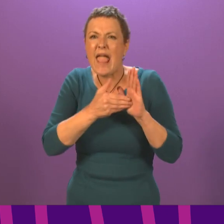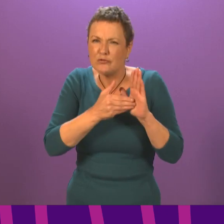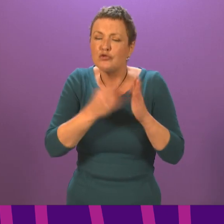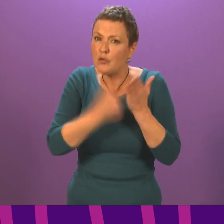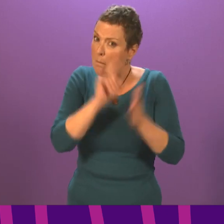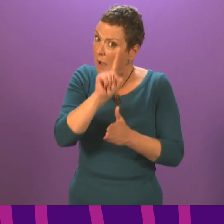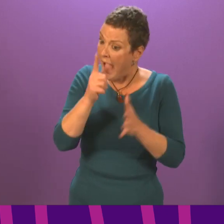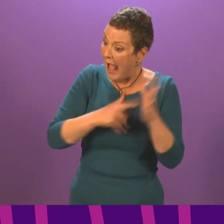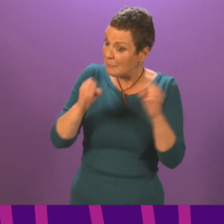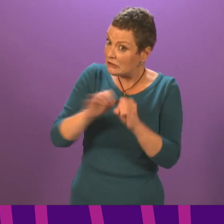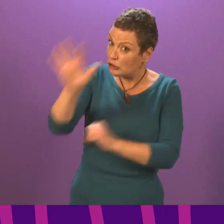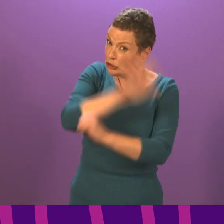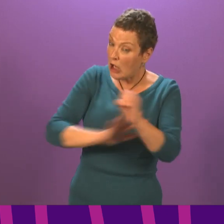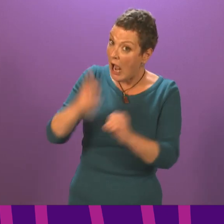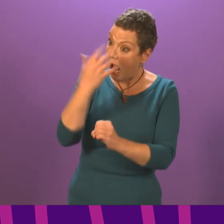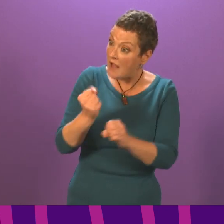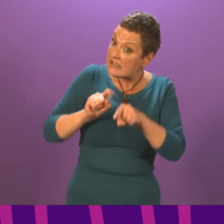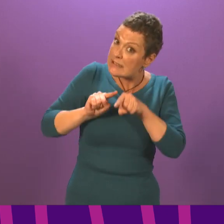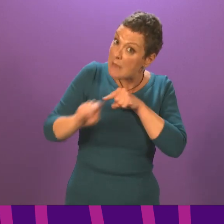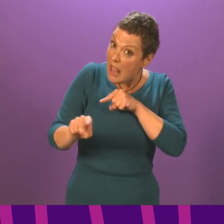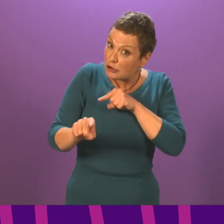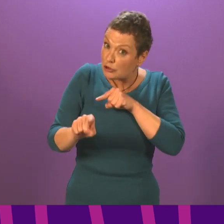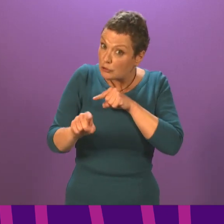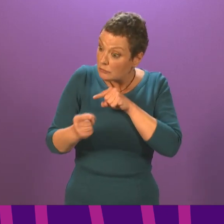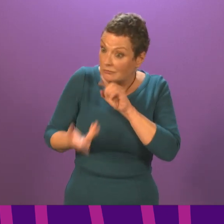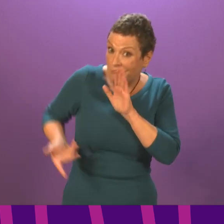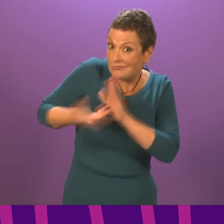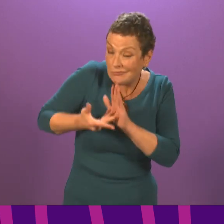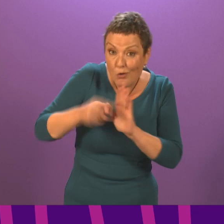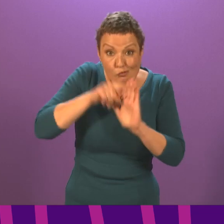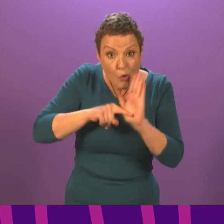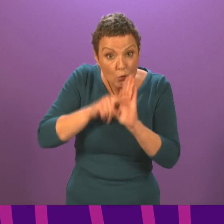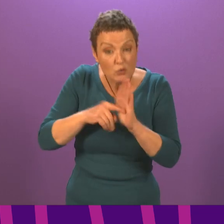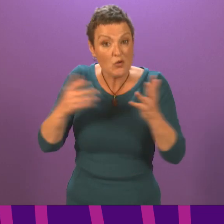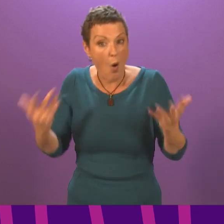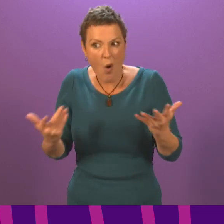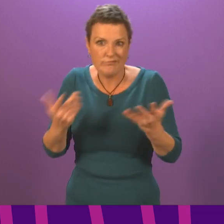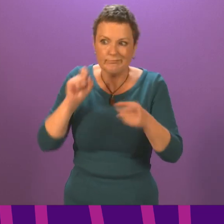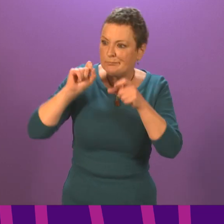taken, particularly in relation to workplace outbreaks? Is it advised that travel between